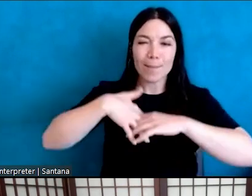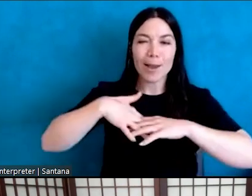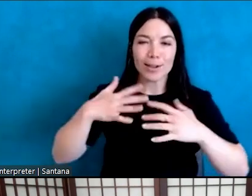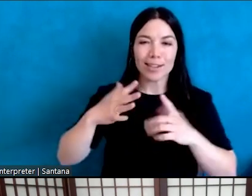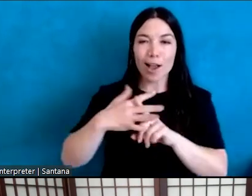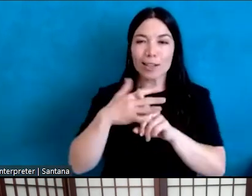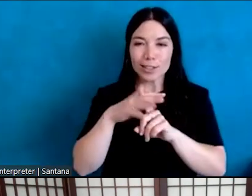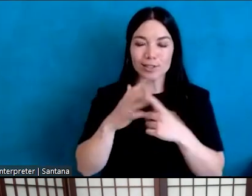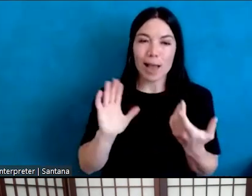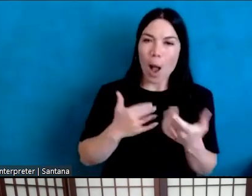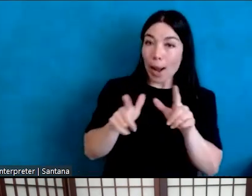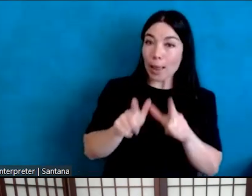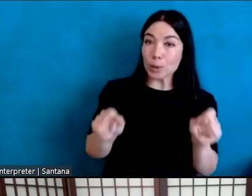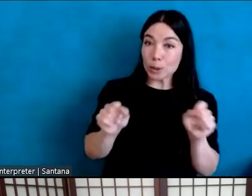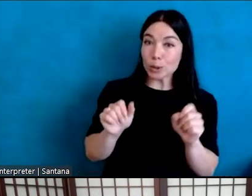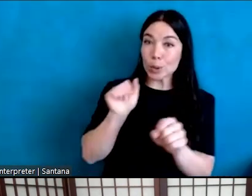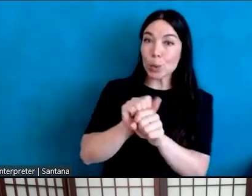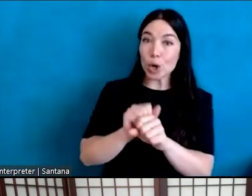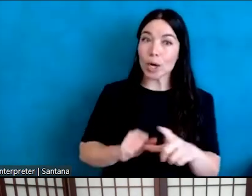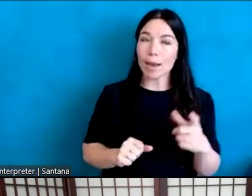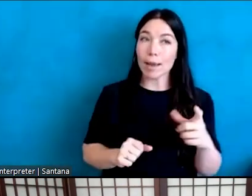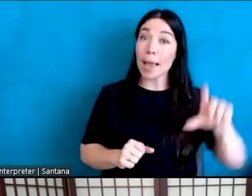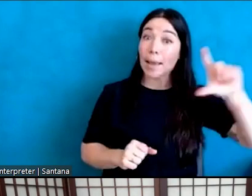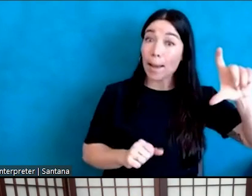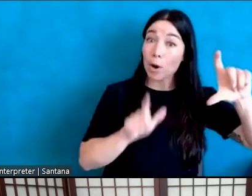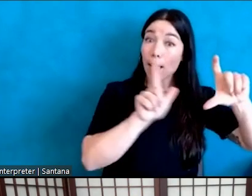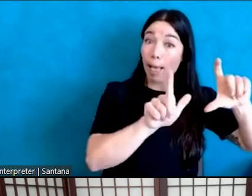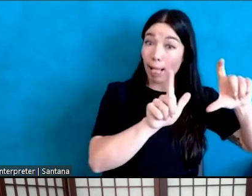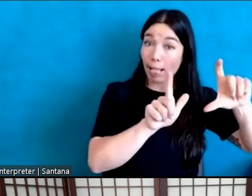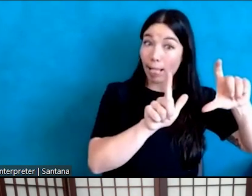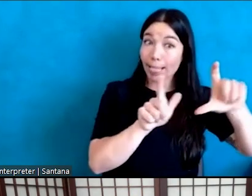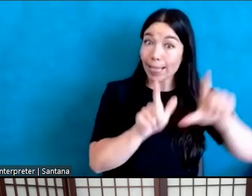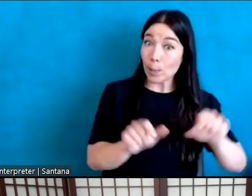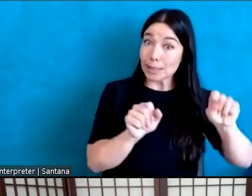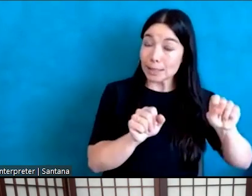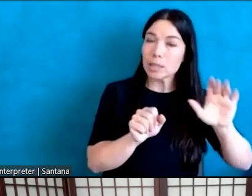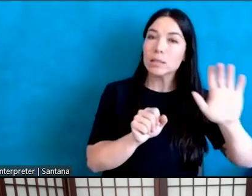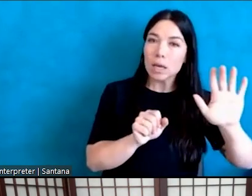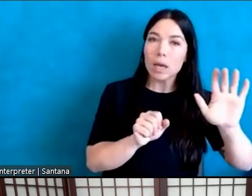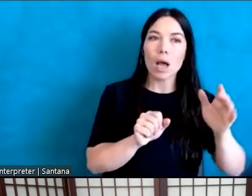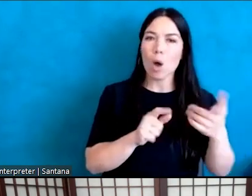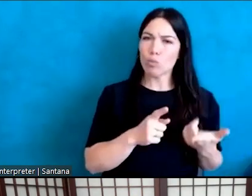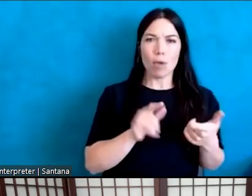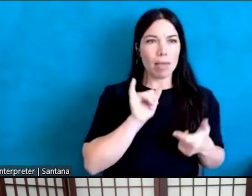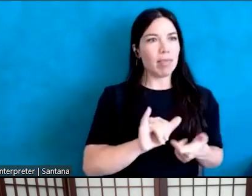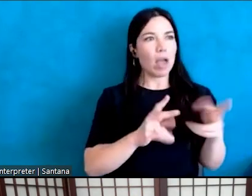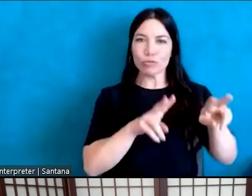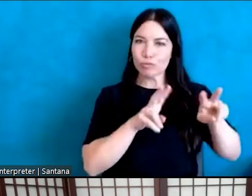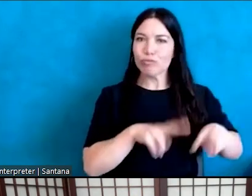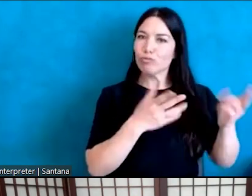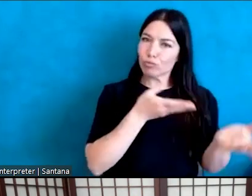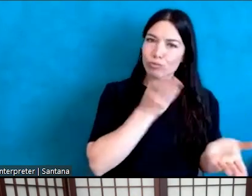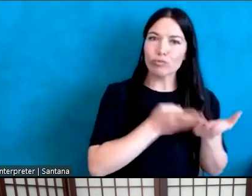capital "S" Speakers as I'm conceiving of it refers to the group that counts the most, and also that gets counted the most.